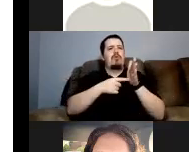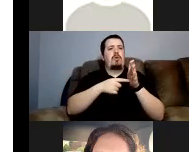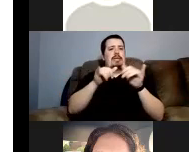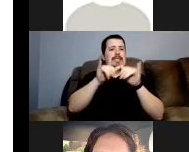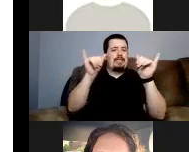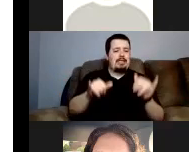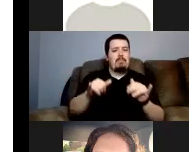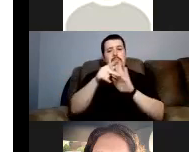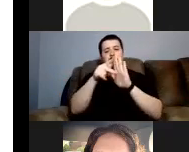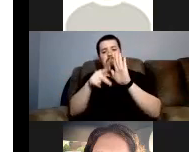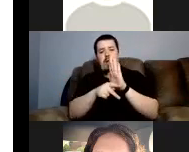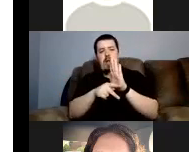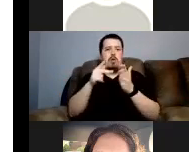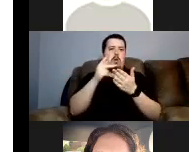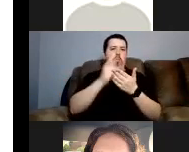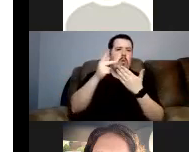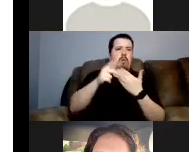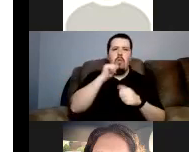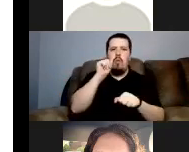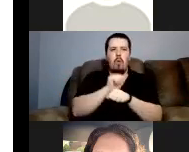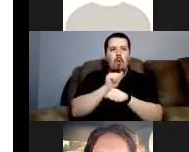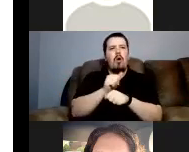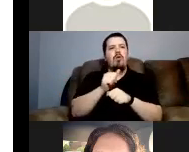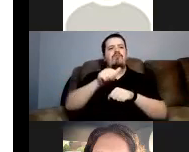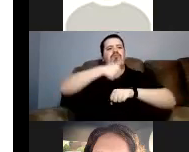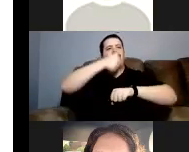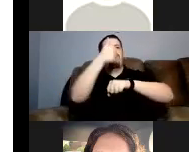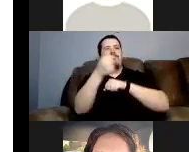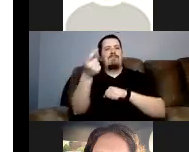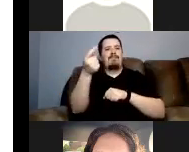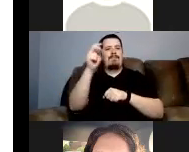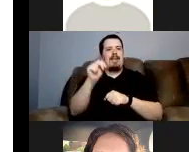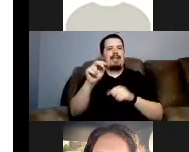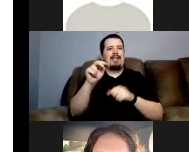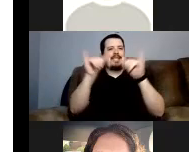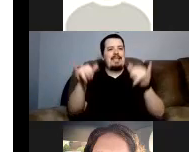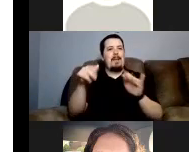programs don't work and try to create a Tennessee where systems, policies, and programs do work. That's